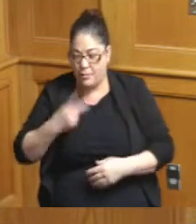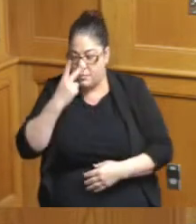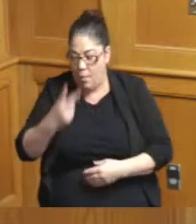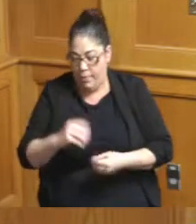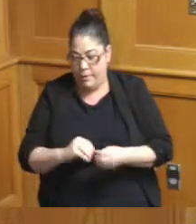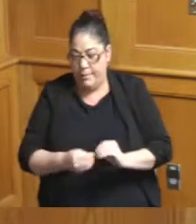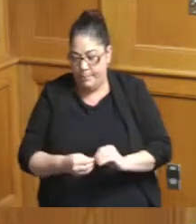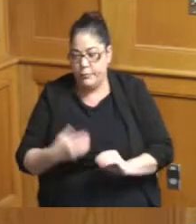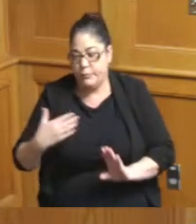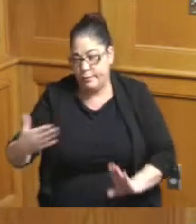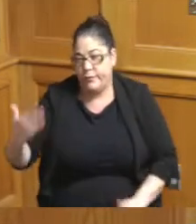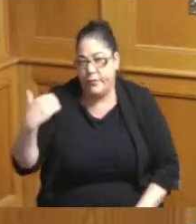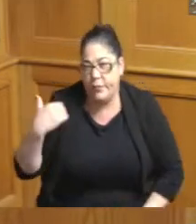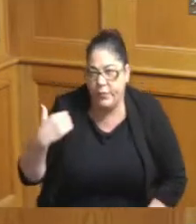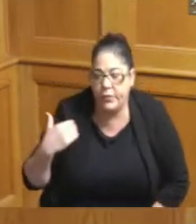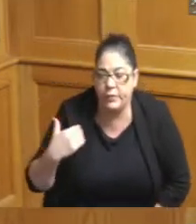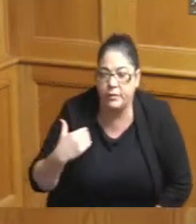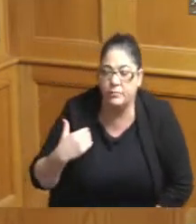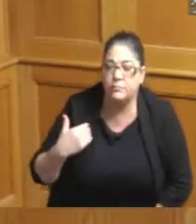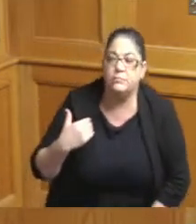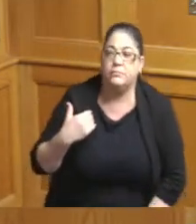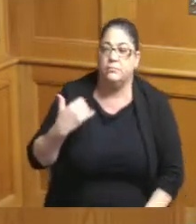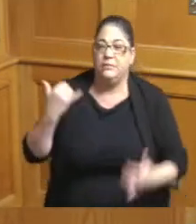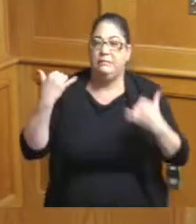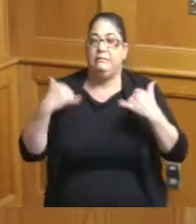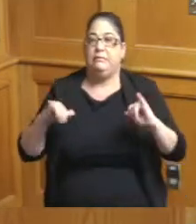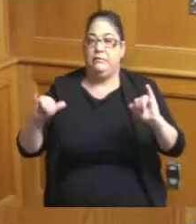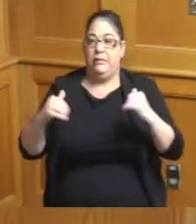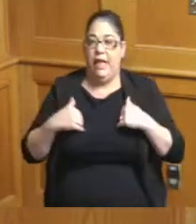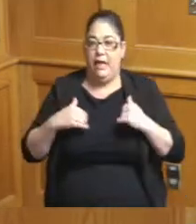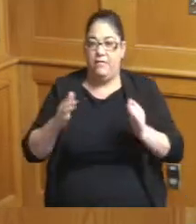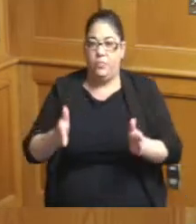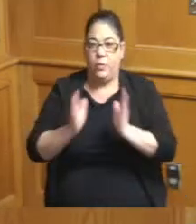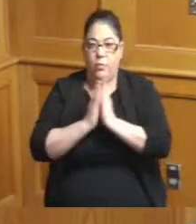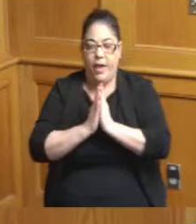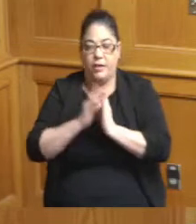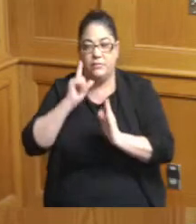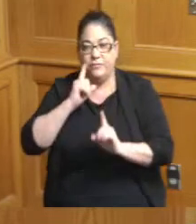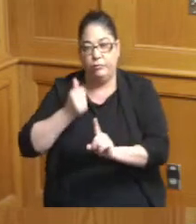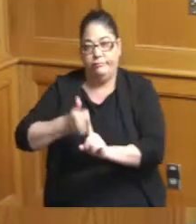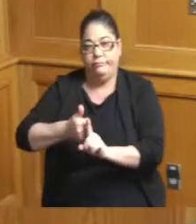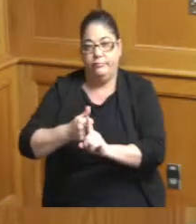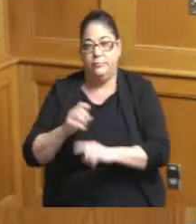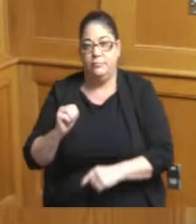so so the request is still there for him to come in with the numbers now if he wants to